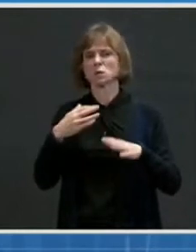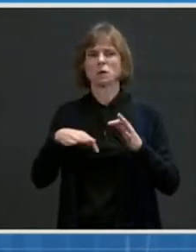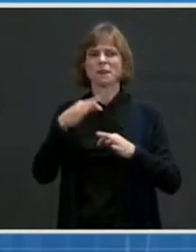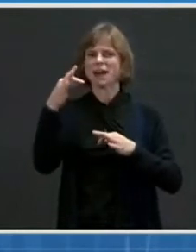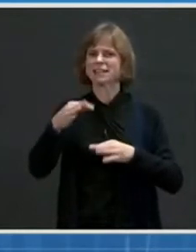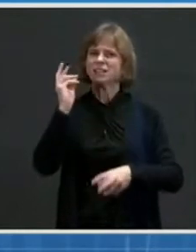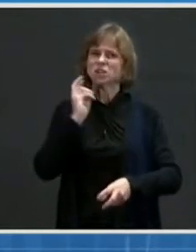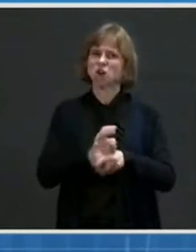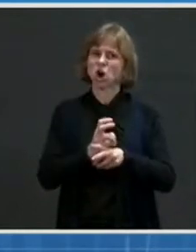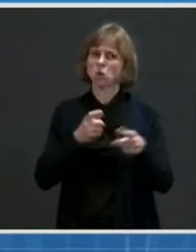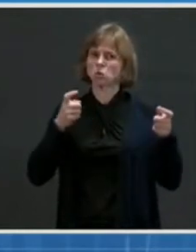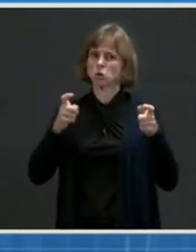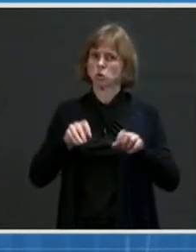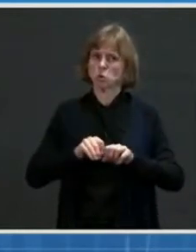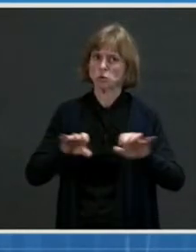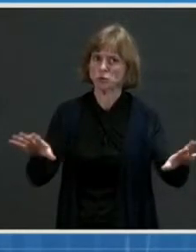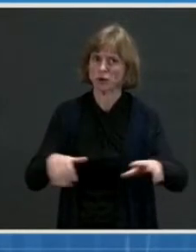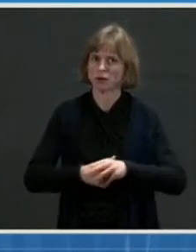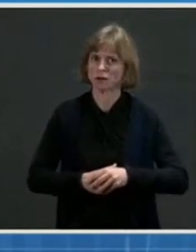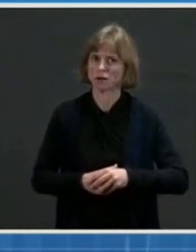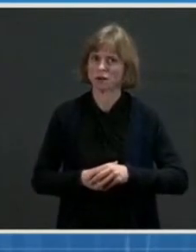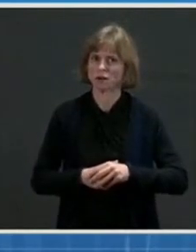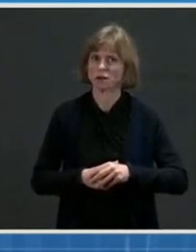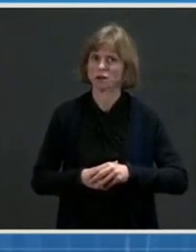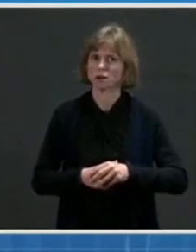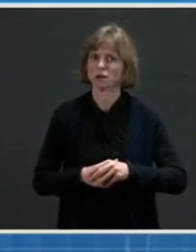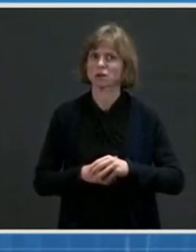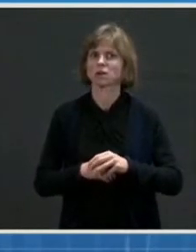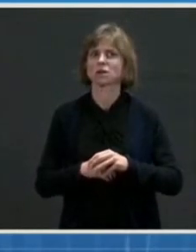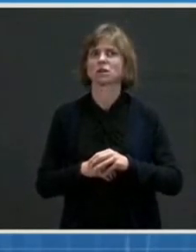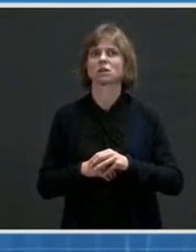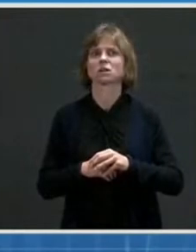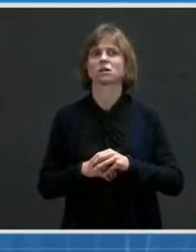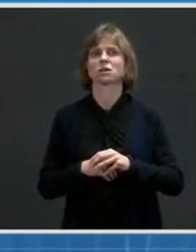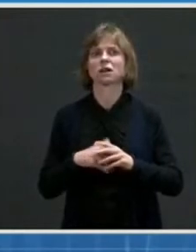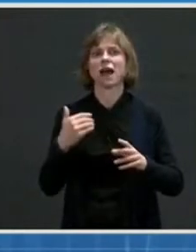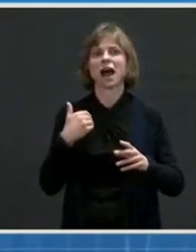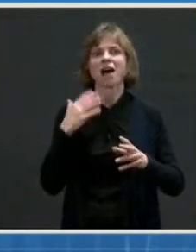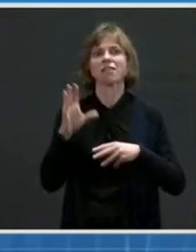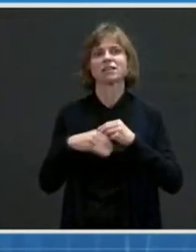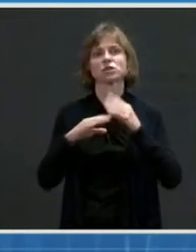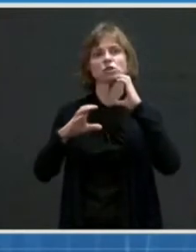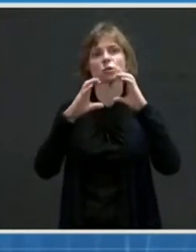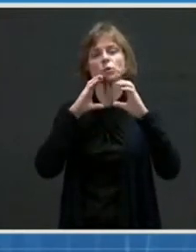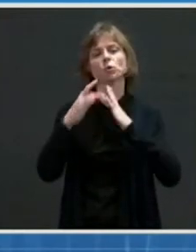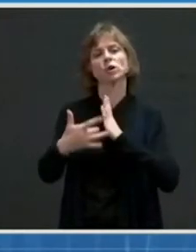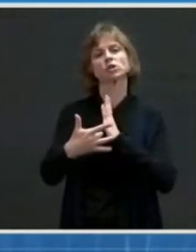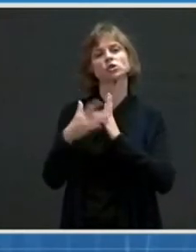DAYS. A DELAY THAT MAKES IT INCREDIBLY DIFFICULT TO RAPIDLY